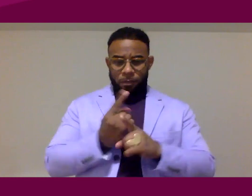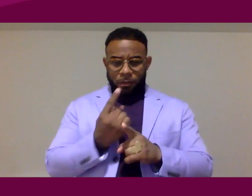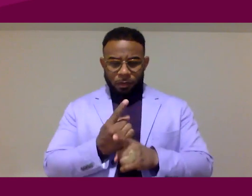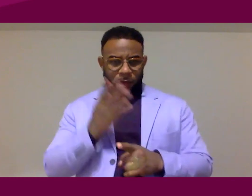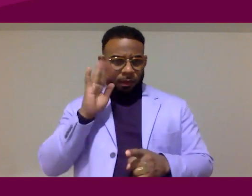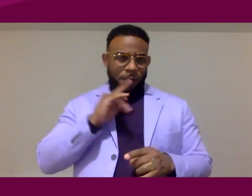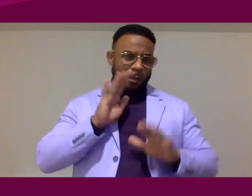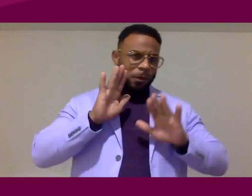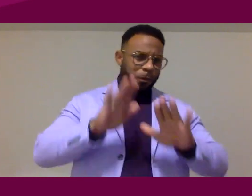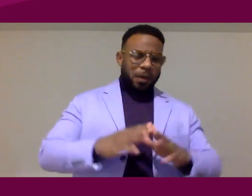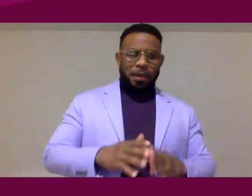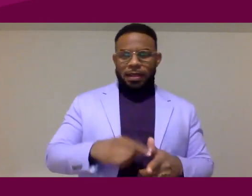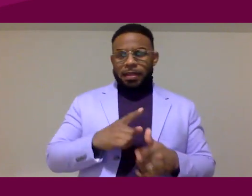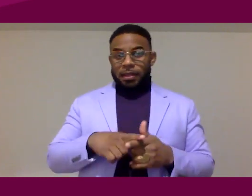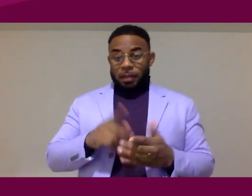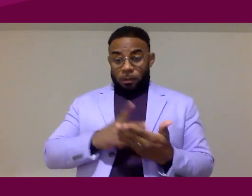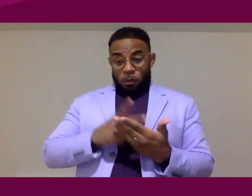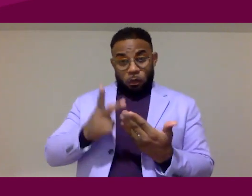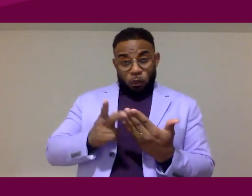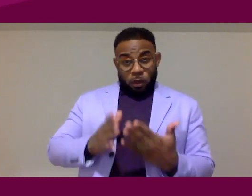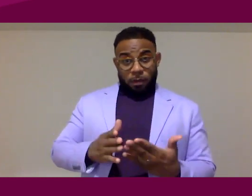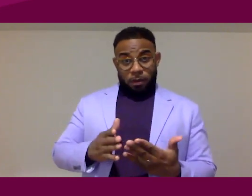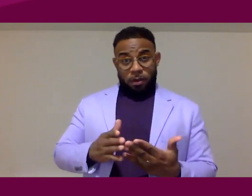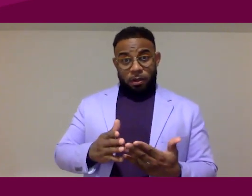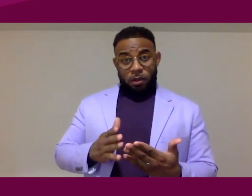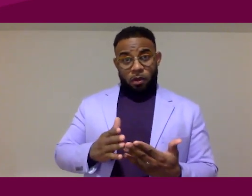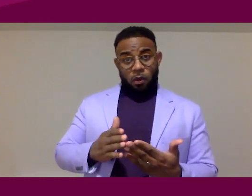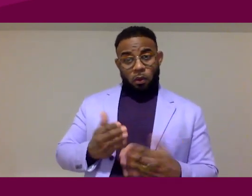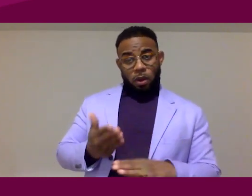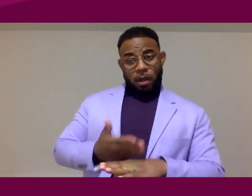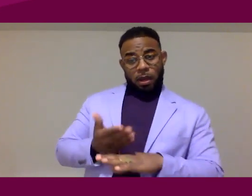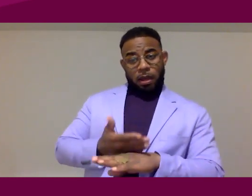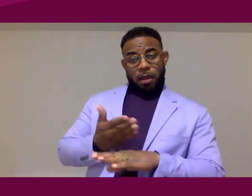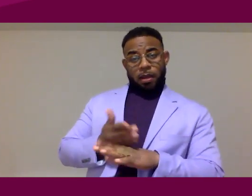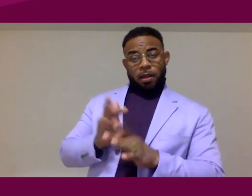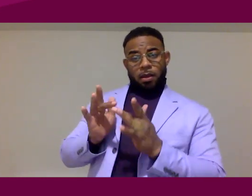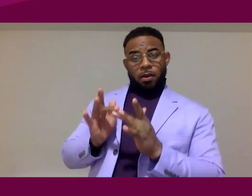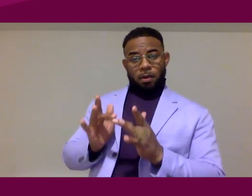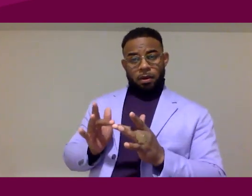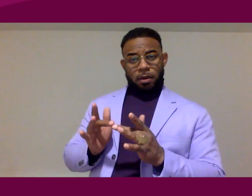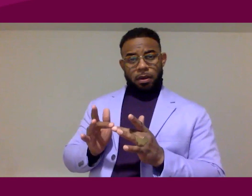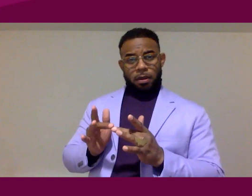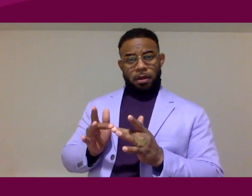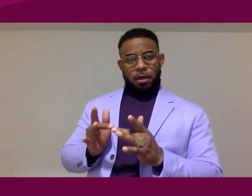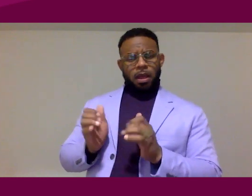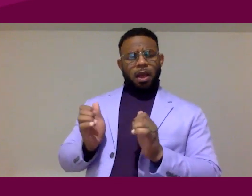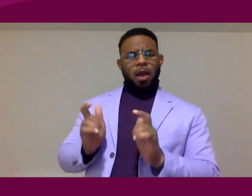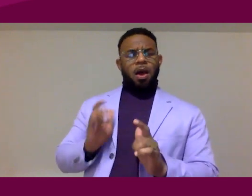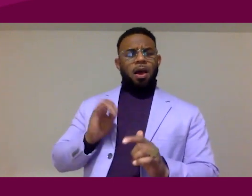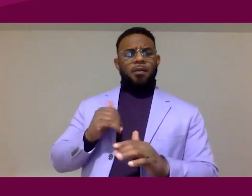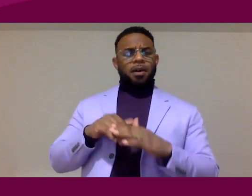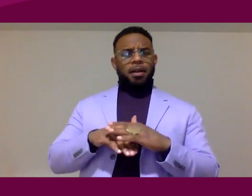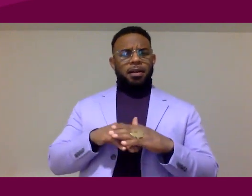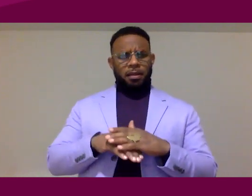And then the programmers would update the website and all of our accessibility work